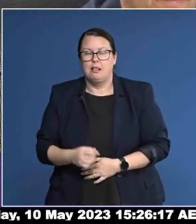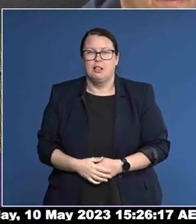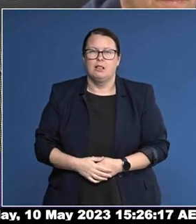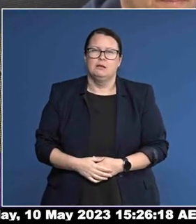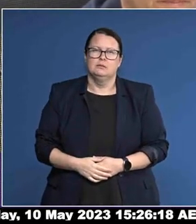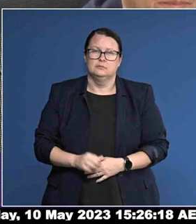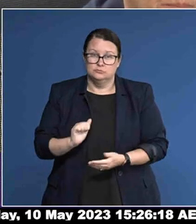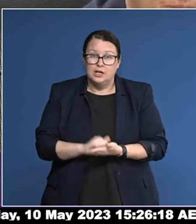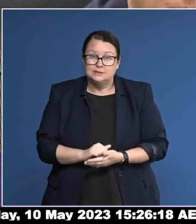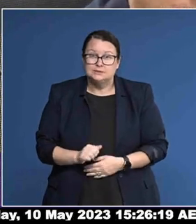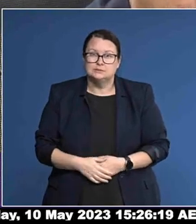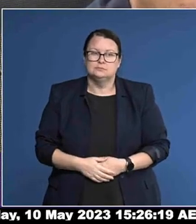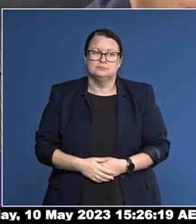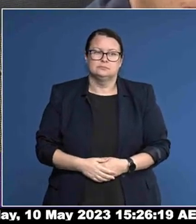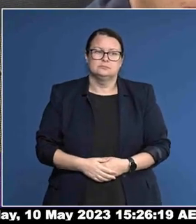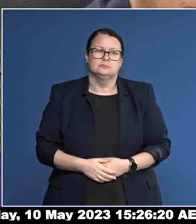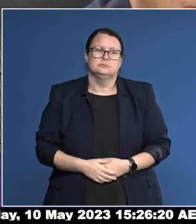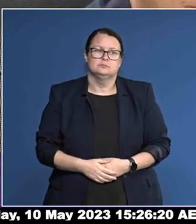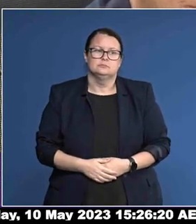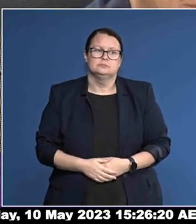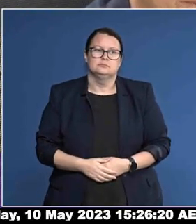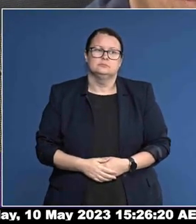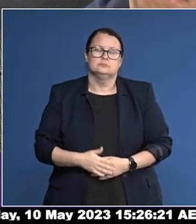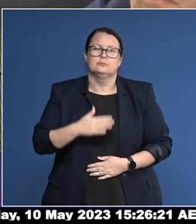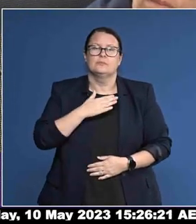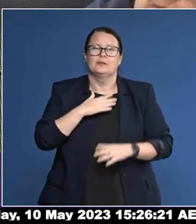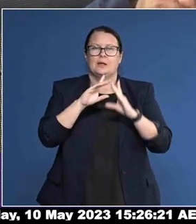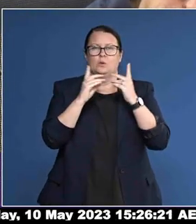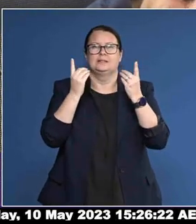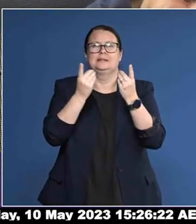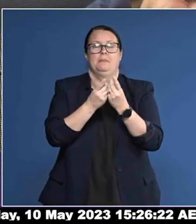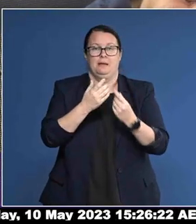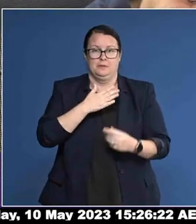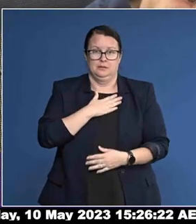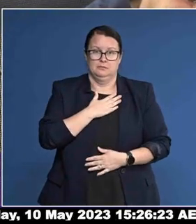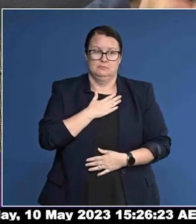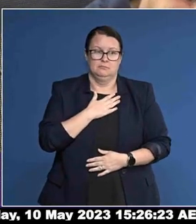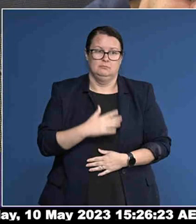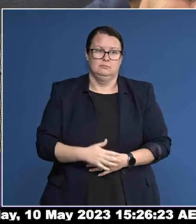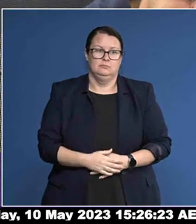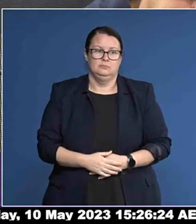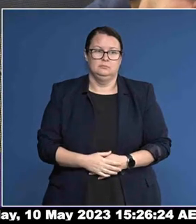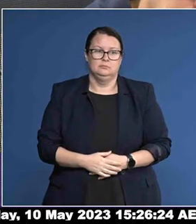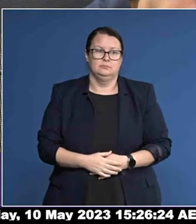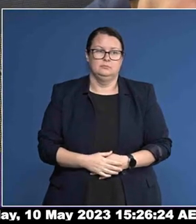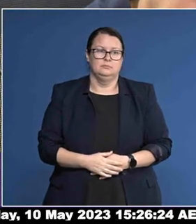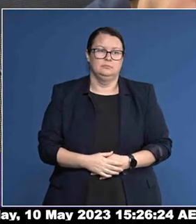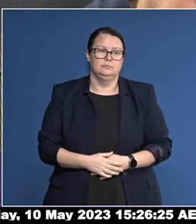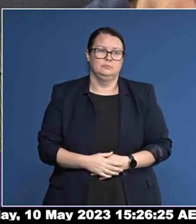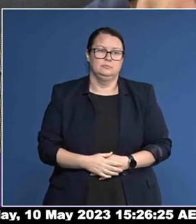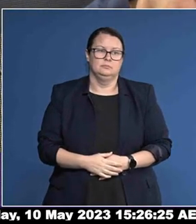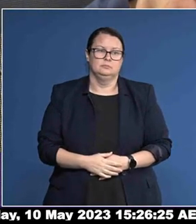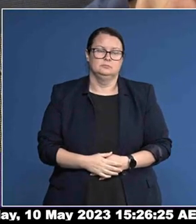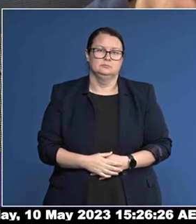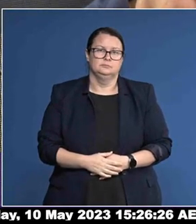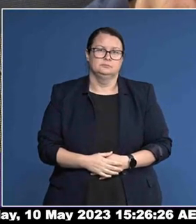The department's position is that those types of matters do need to be